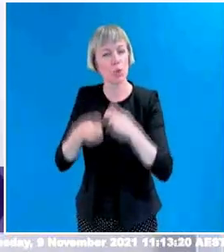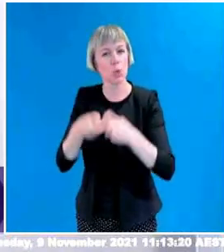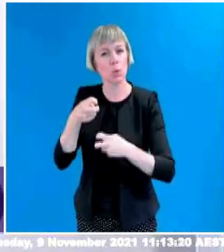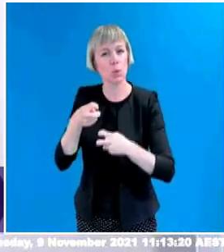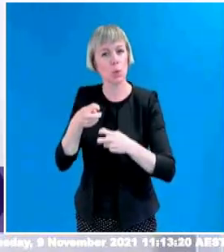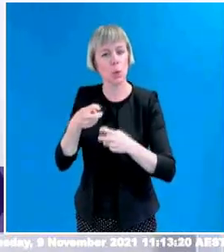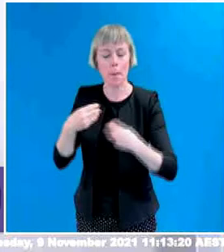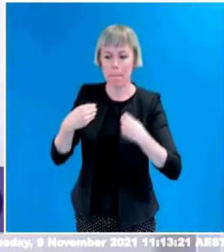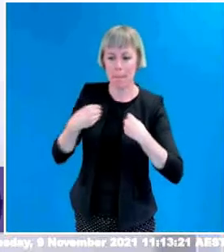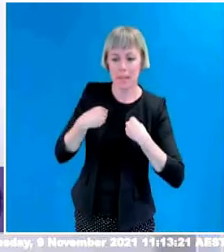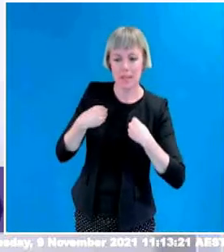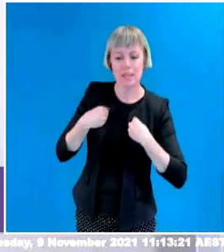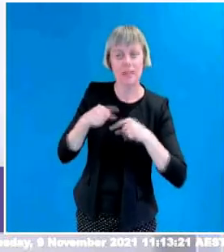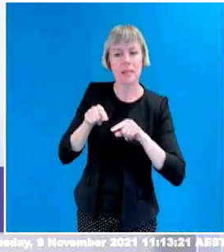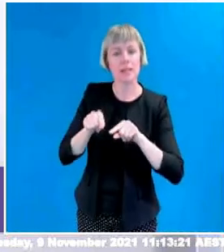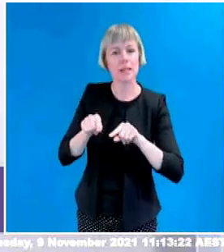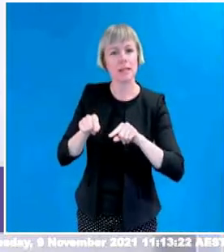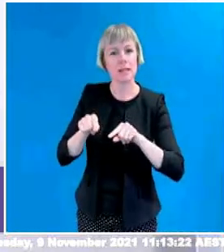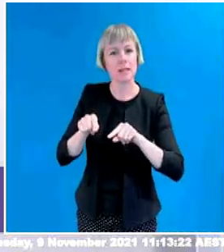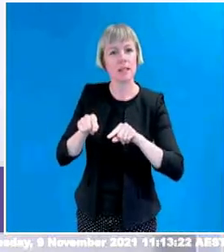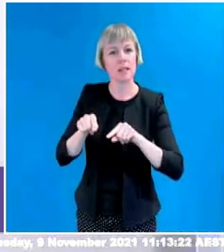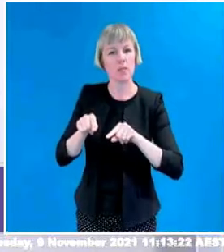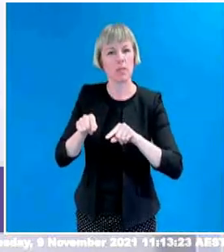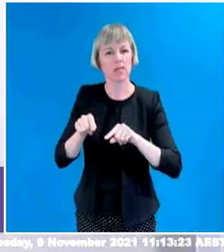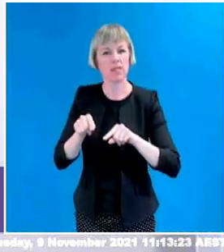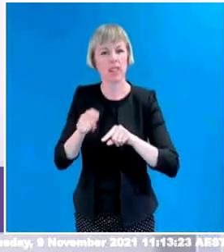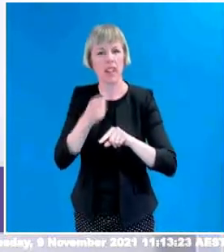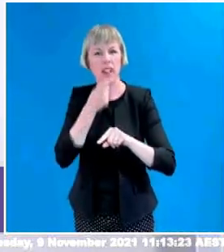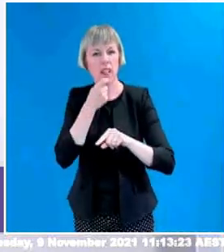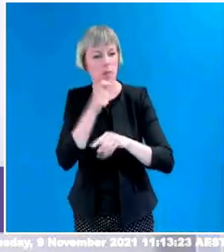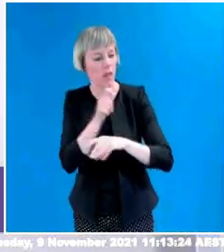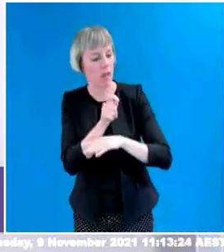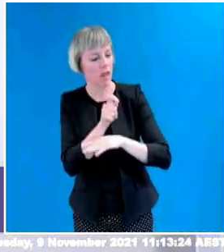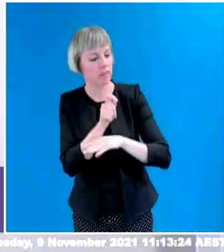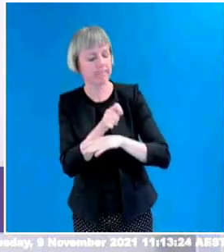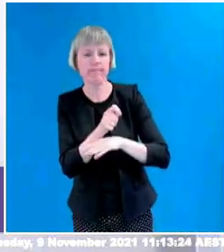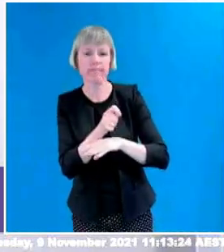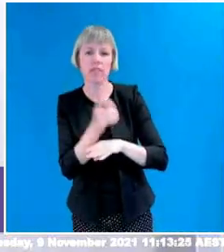businesses that have really taken up business and human rights principles?